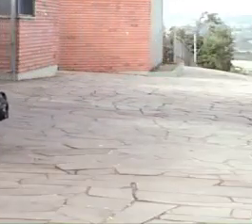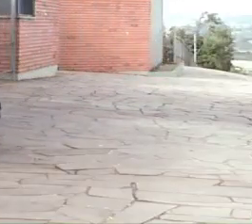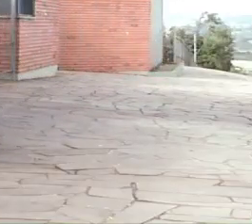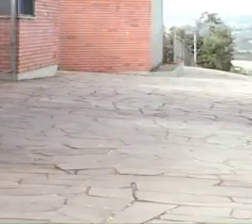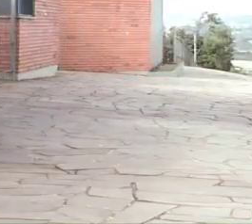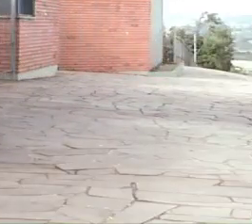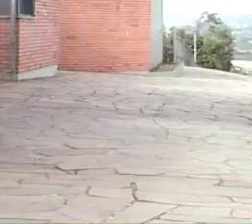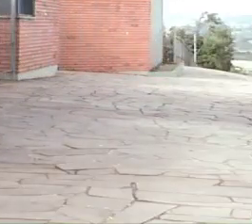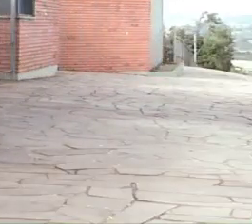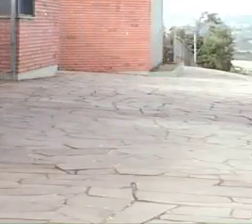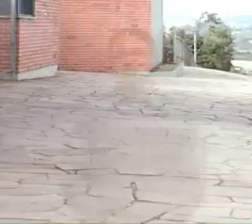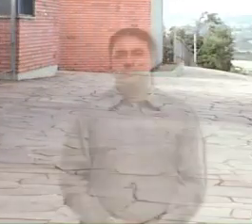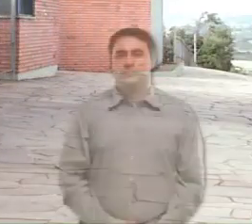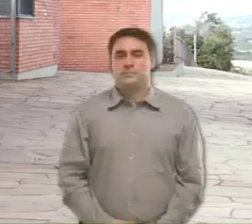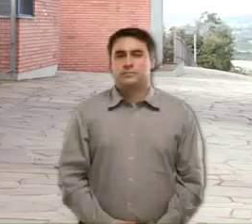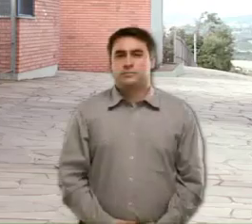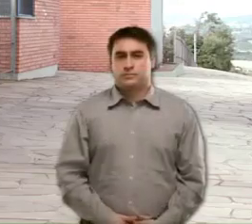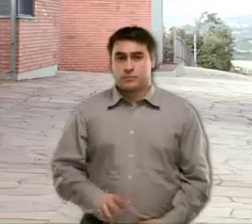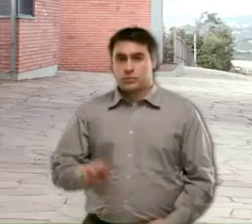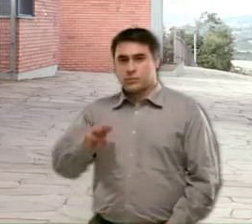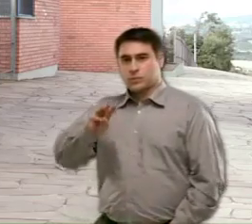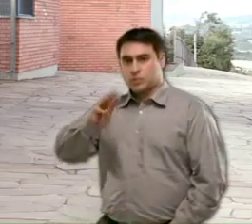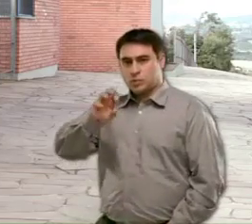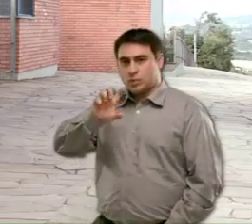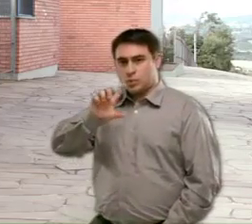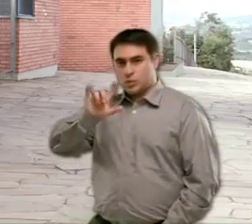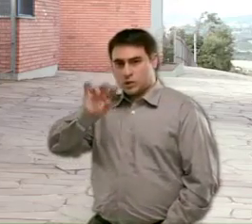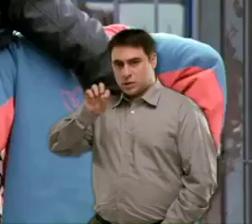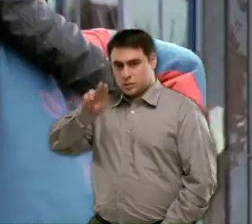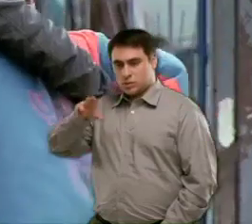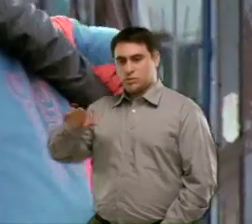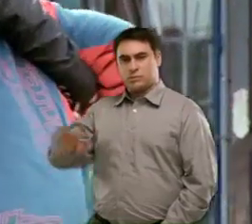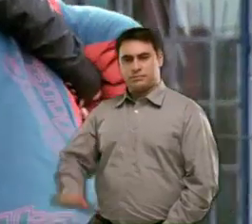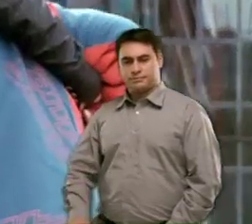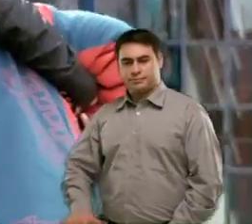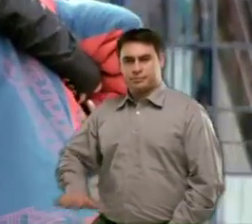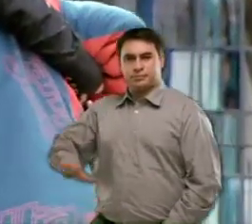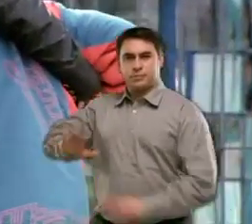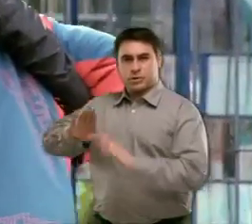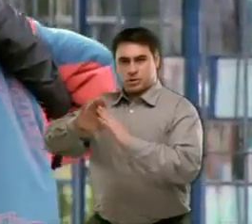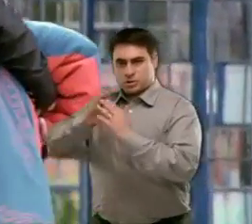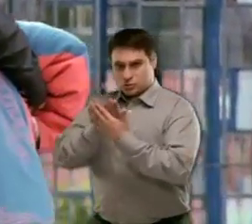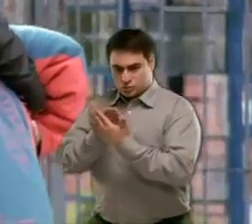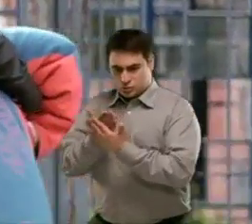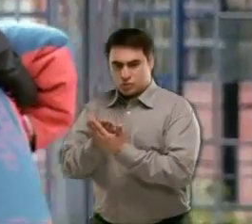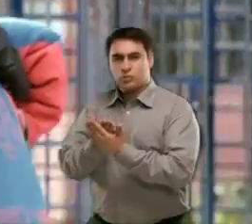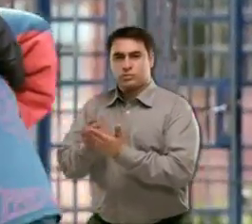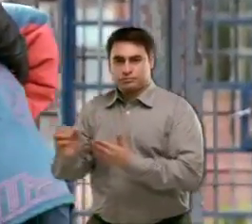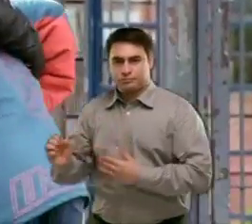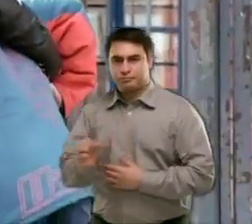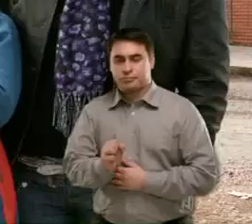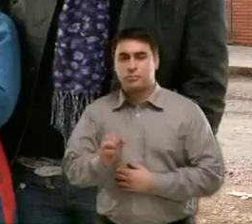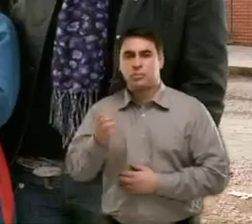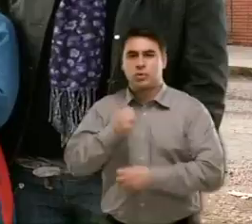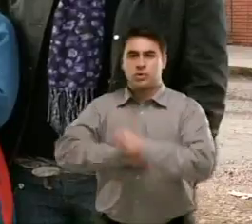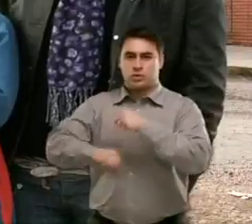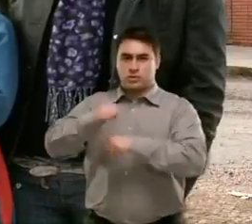Wellington has been at the school since he was little. Then in 2005 he suffered a serious accident,